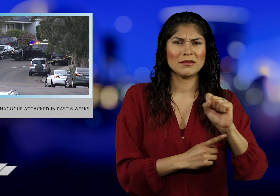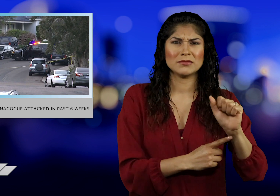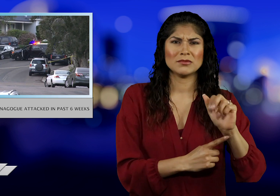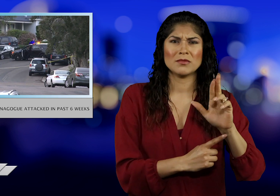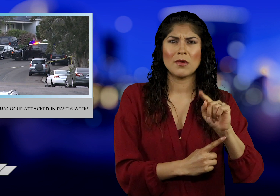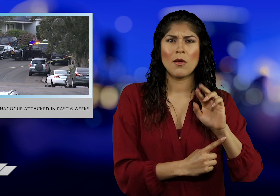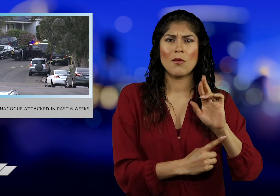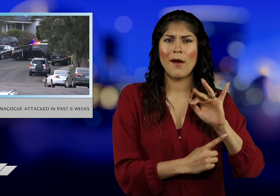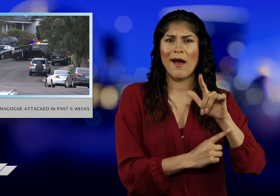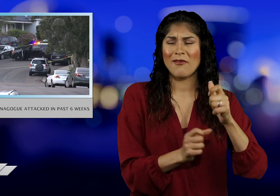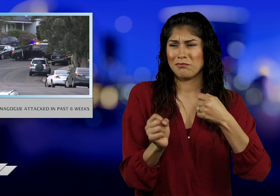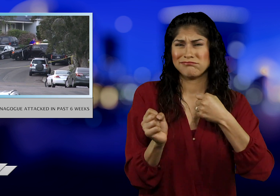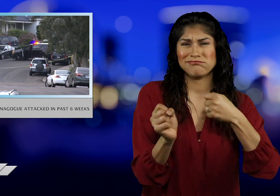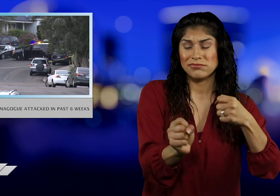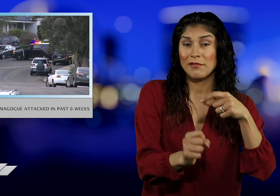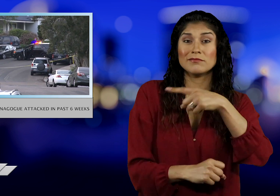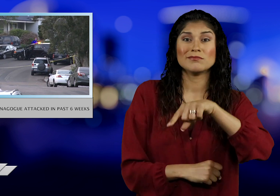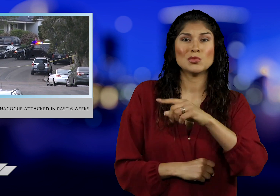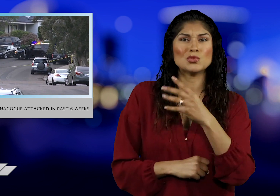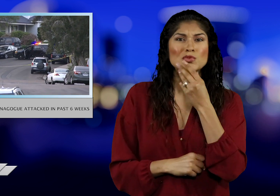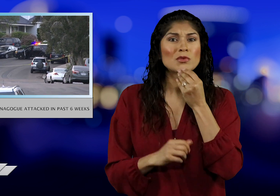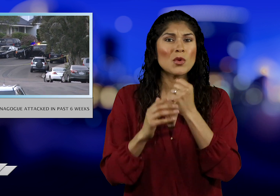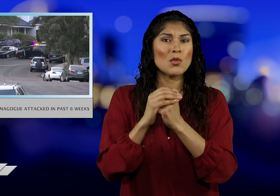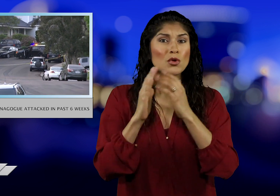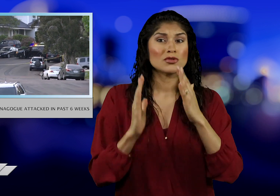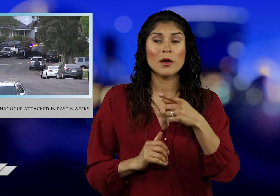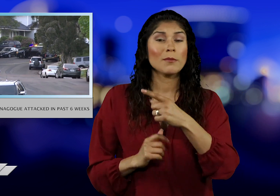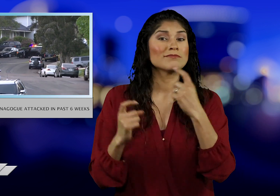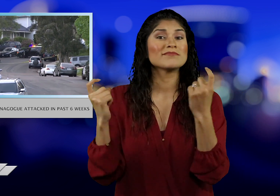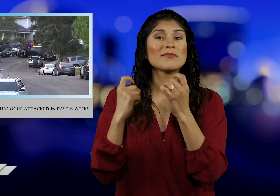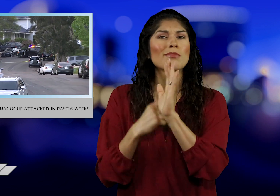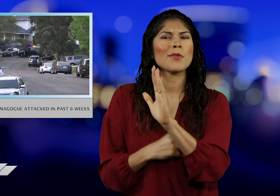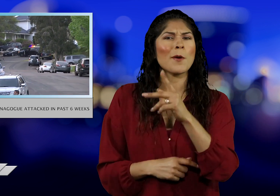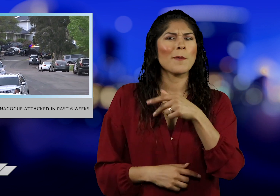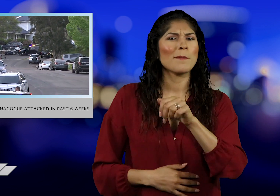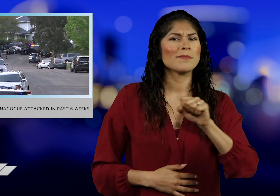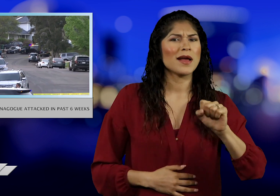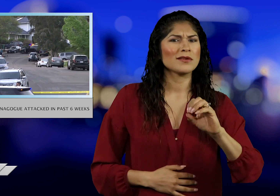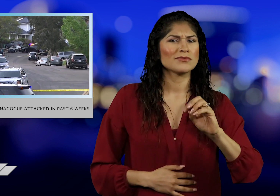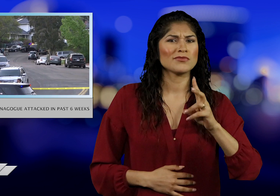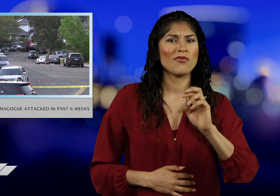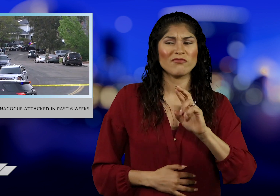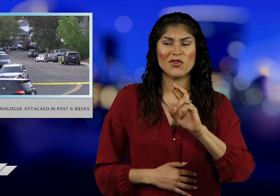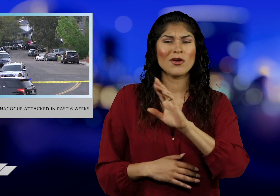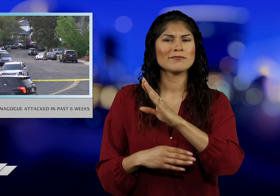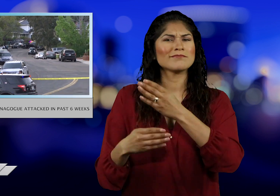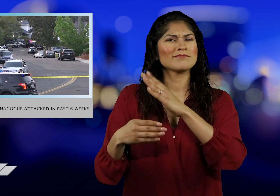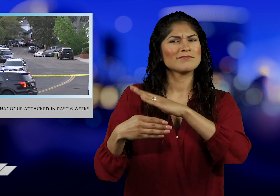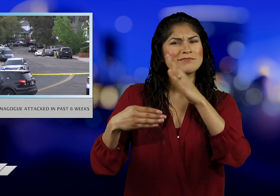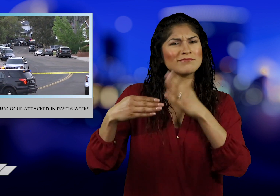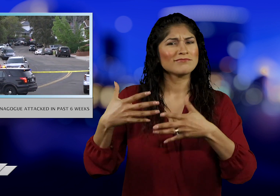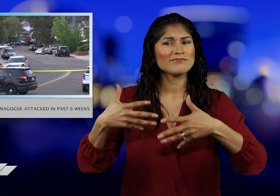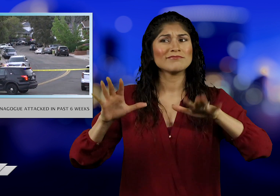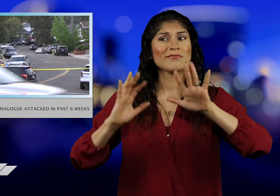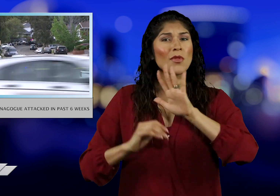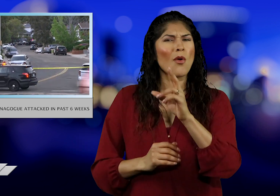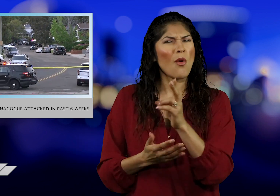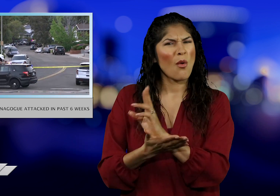with an assault rifle as worshipers were celebrating the end of Passover, one of the holiest holidays